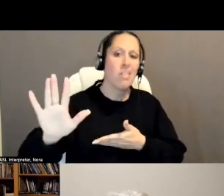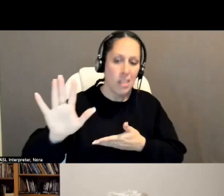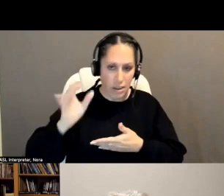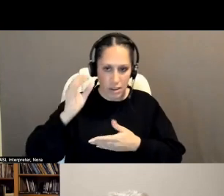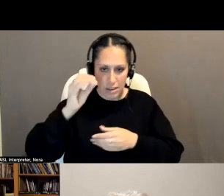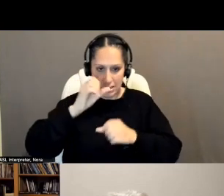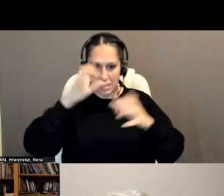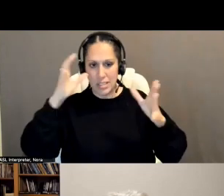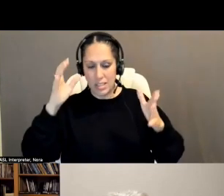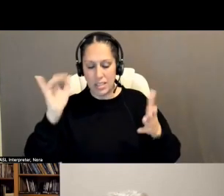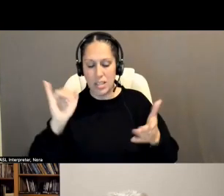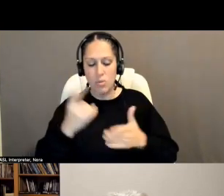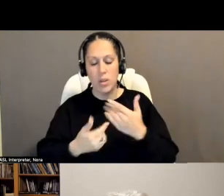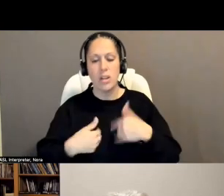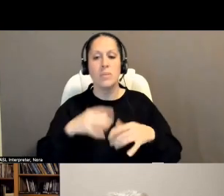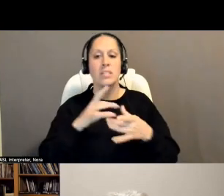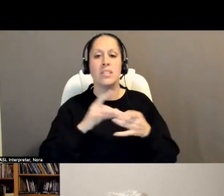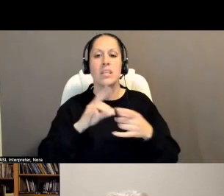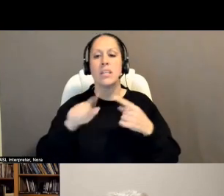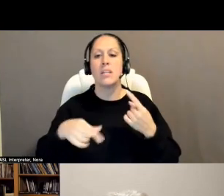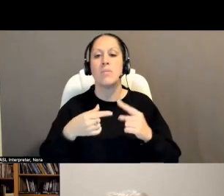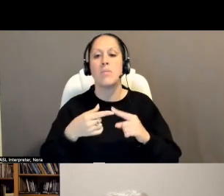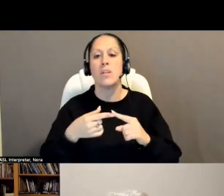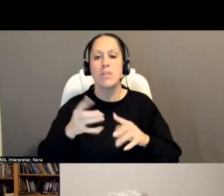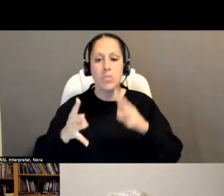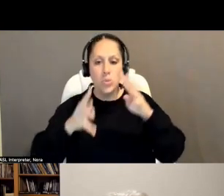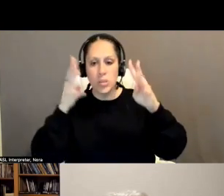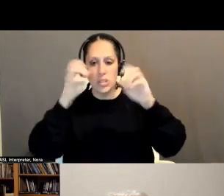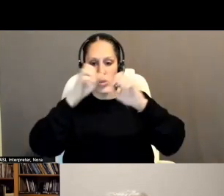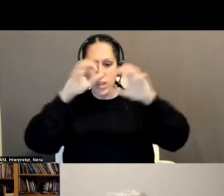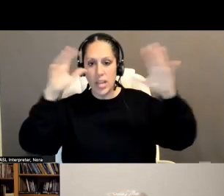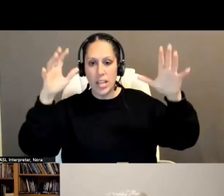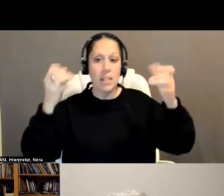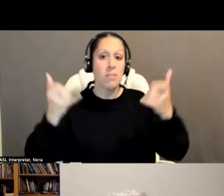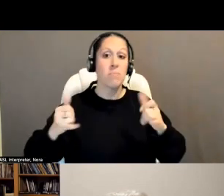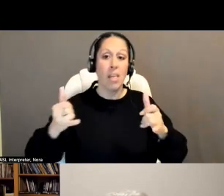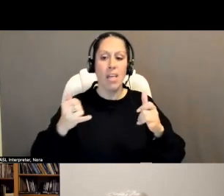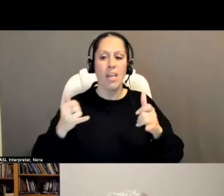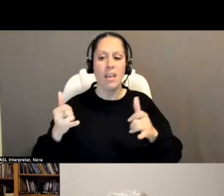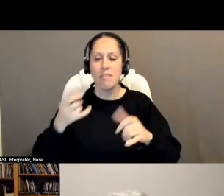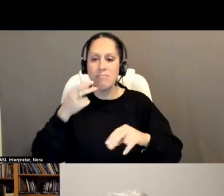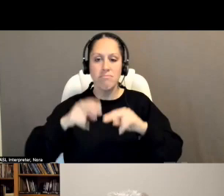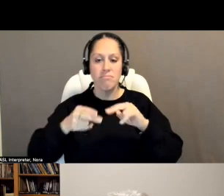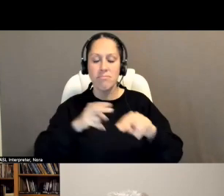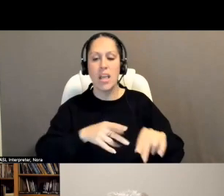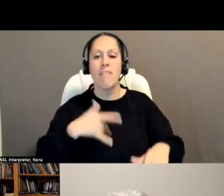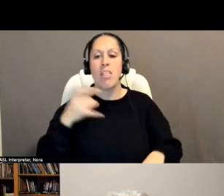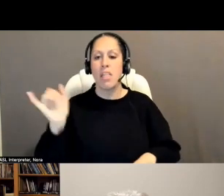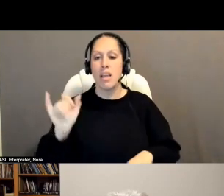Um, it's like what I was saying about, like, creativity and play. I feel like, as adults,